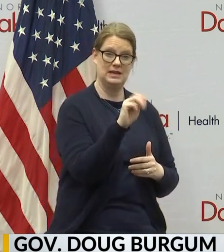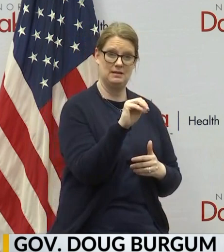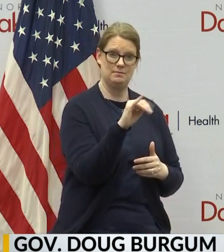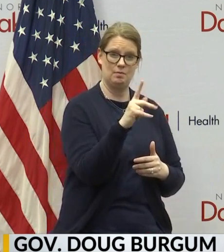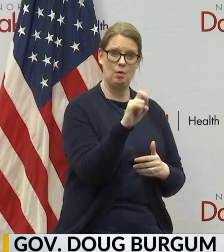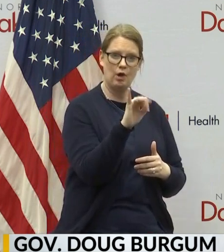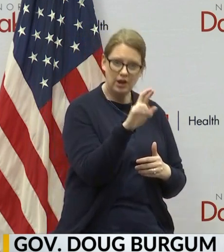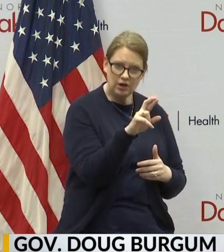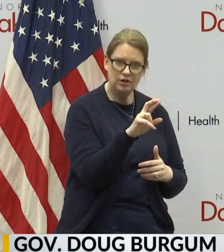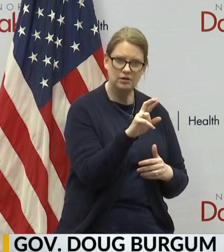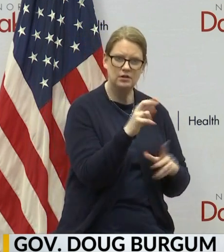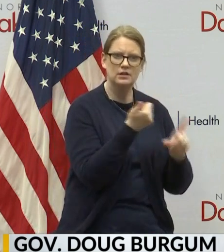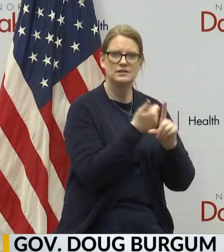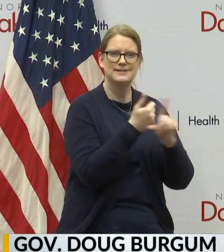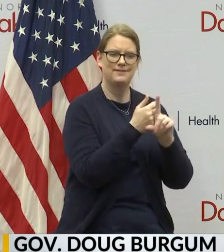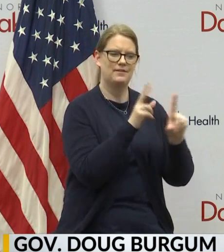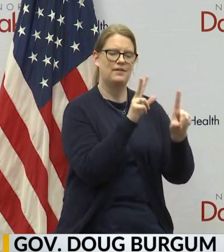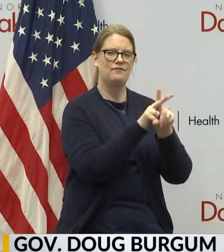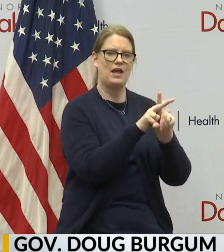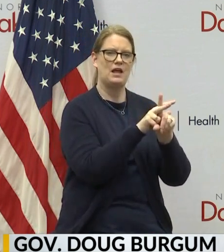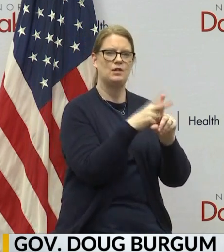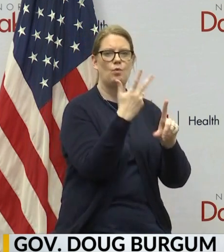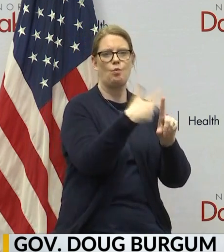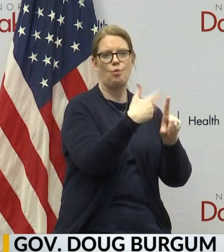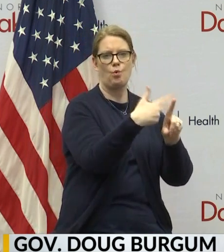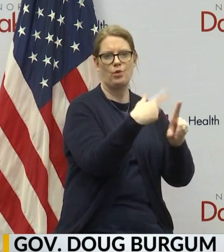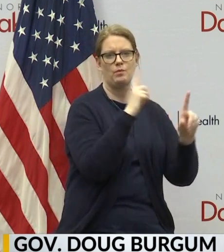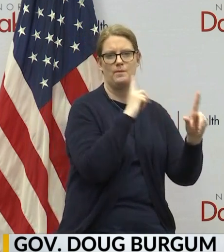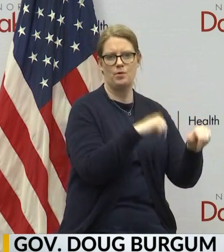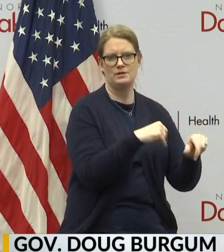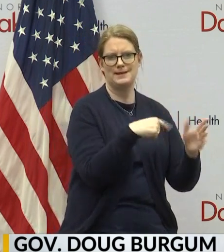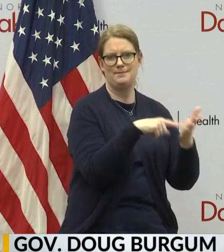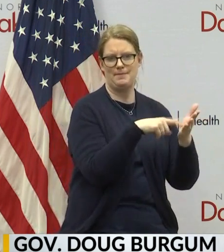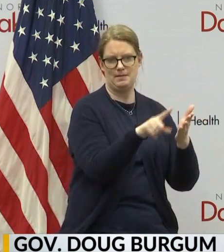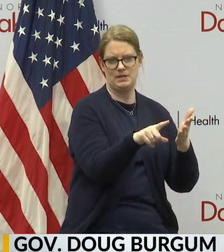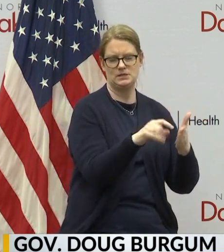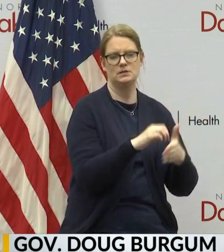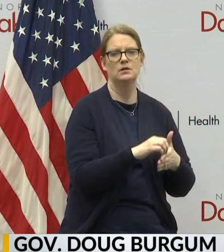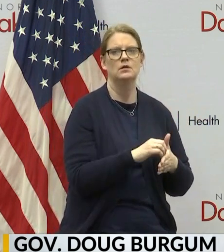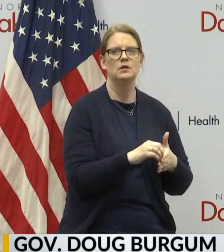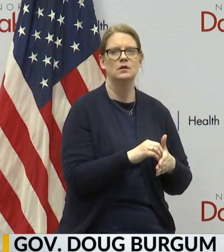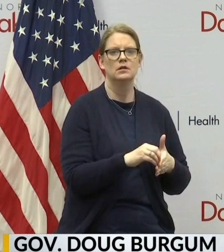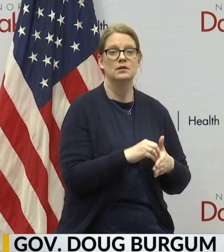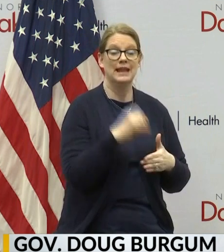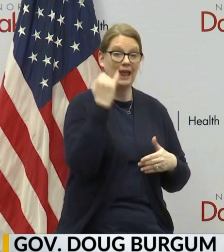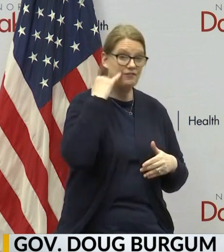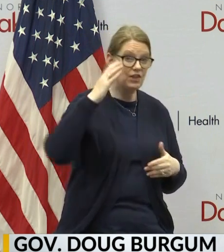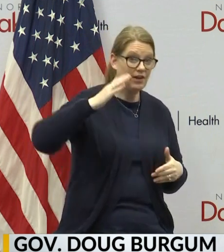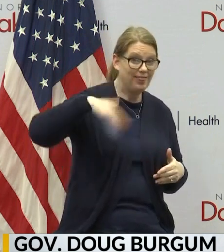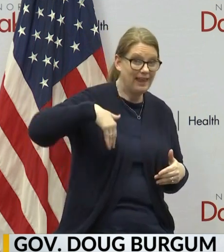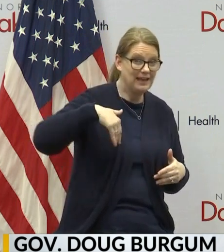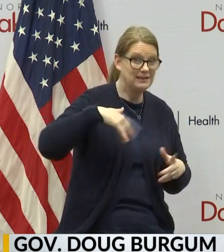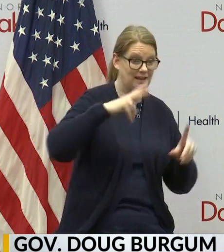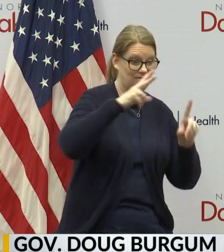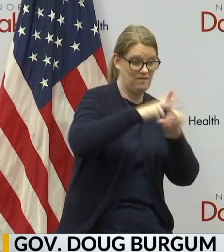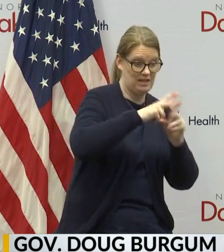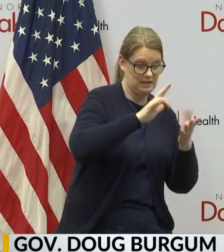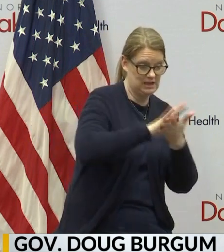ONE OF THE THINGS THAT IS REQUIRED IF YOU'RE AN EMPLOYER, YOU HAVE TO FILE QUARTERLY